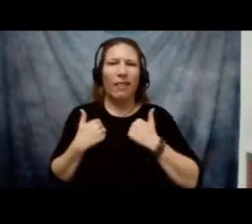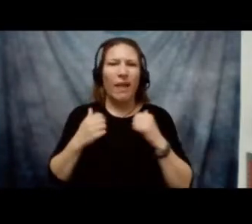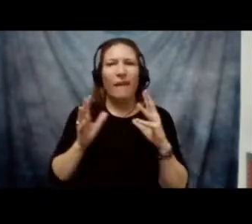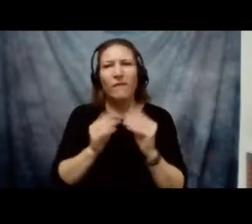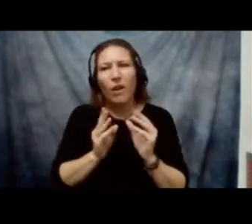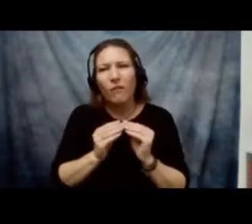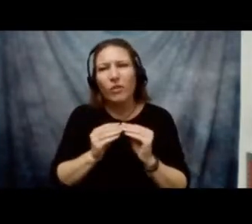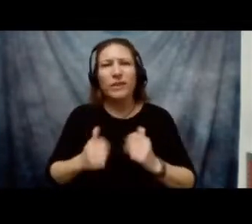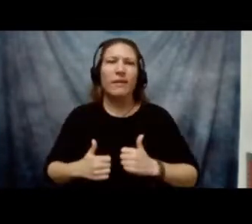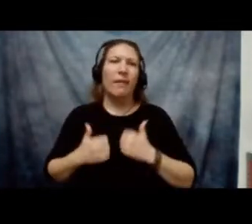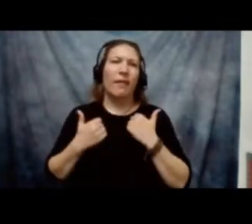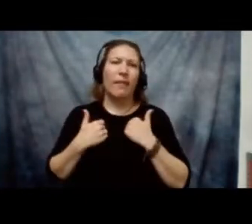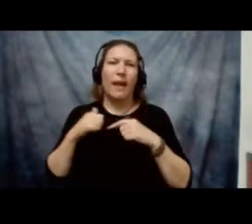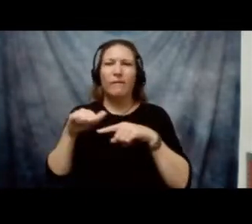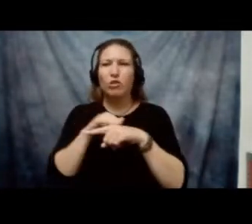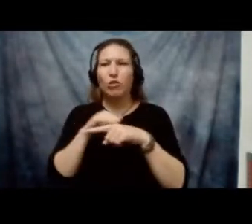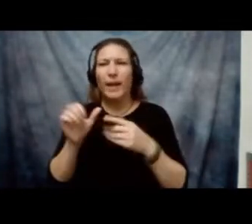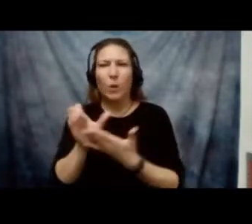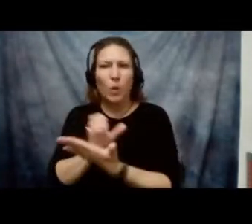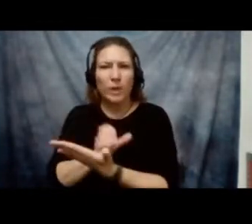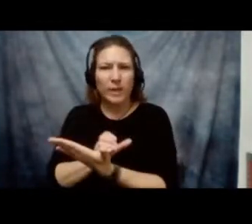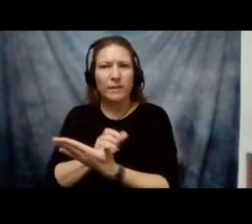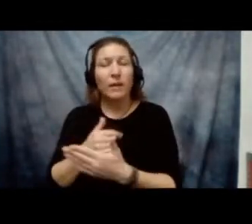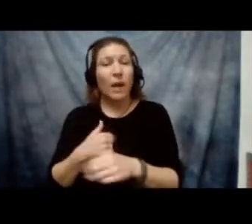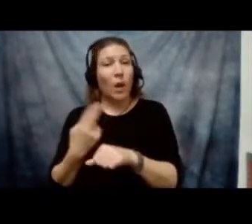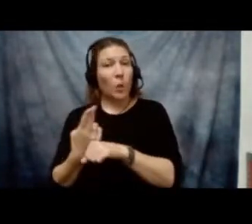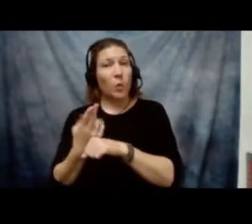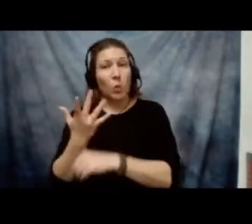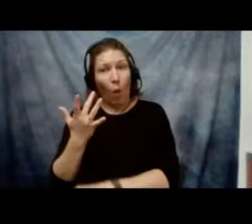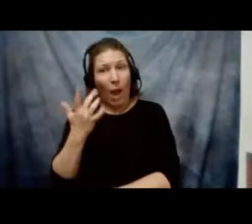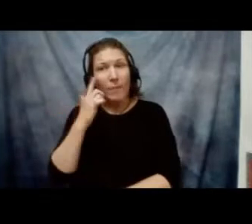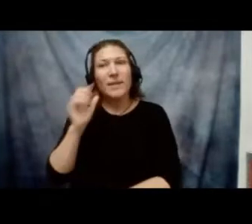is i've actually been able to use this because it's an app on your phone or you can also use